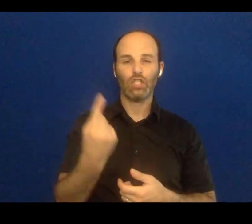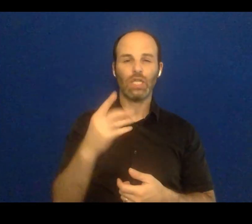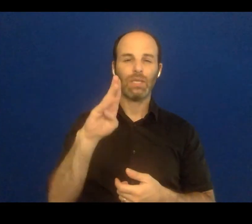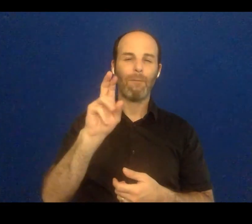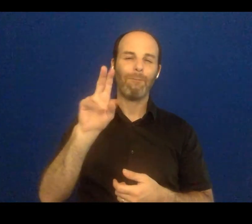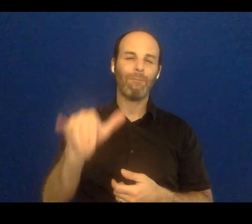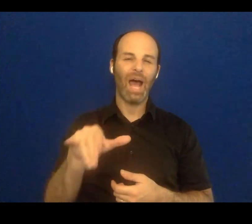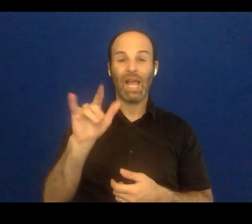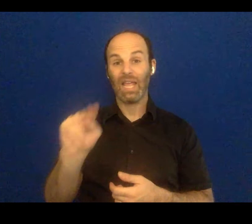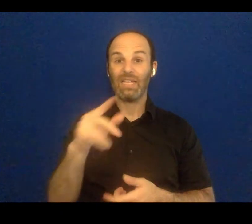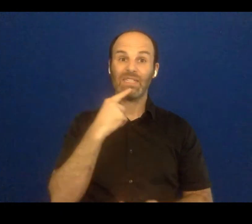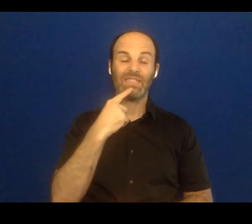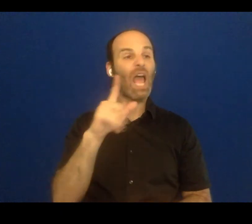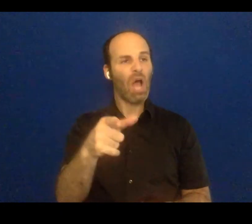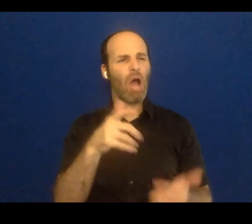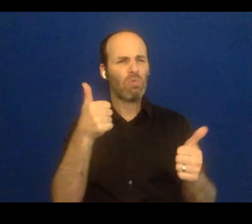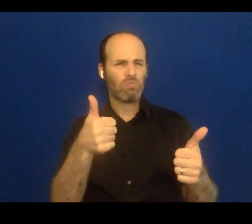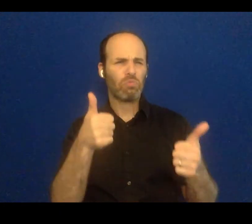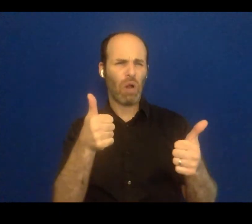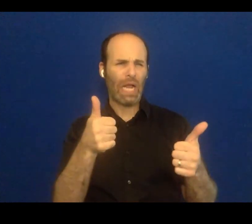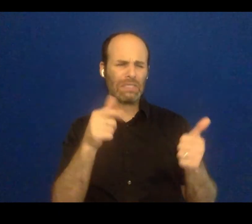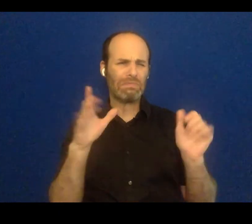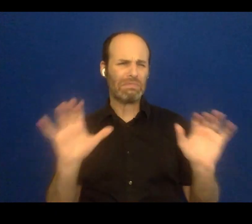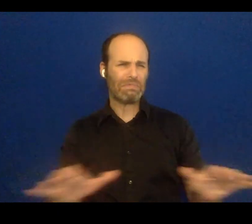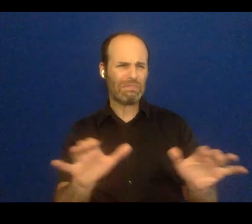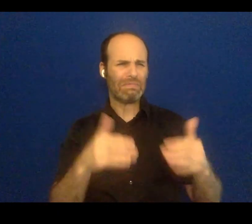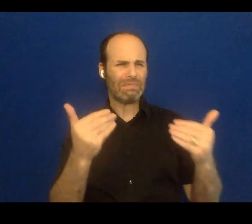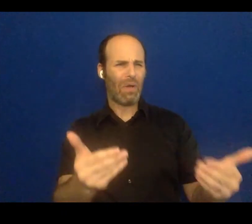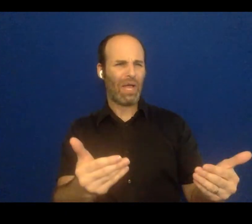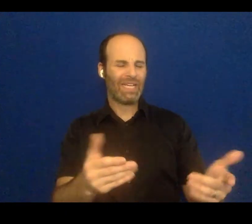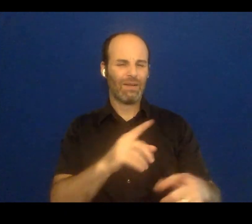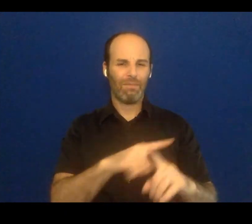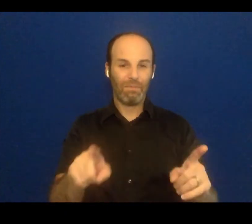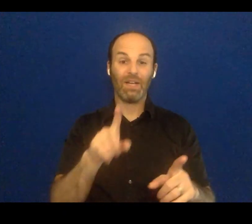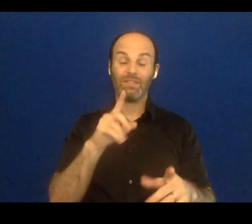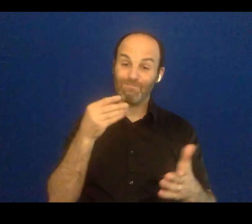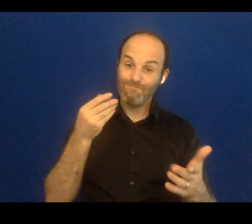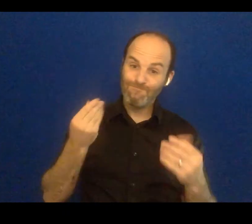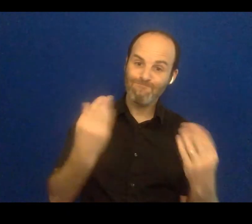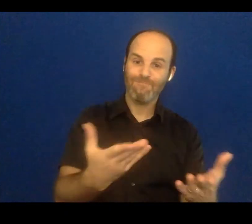GREAT WORK, I LOVE WHAT YOU ARE DOING AND I ENCOURAGE YOU TO DO IT, BUT THAT MEANS FUNDING, THAT